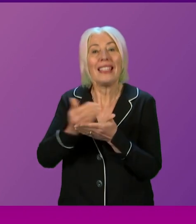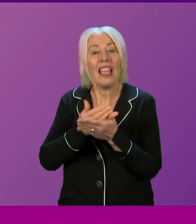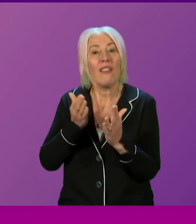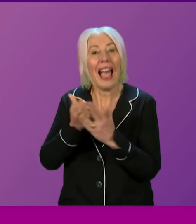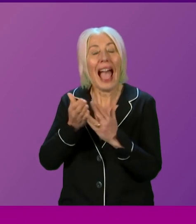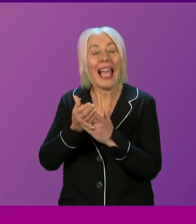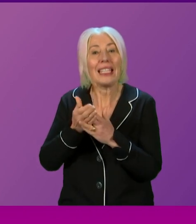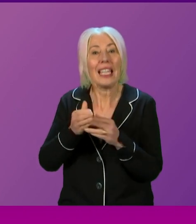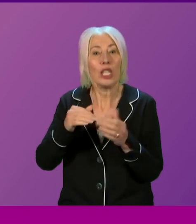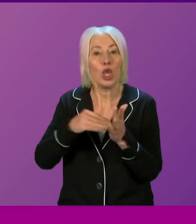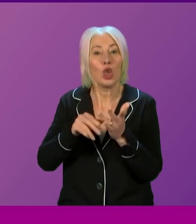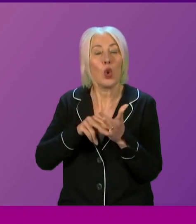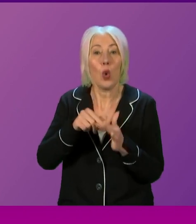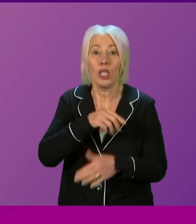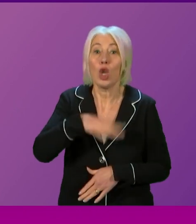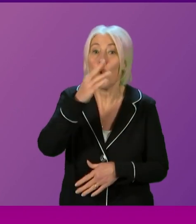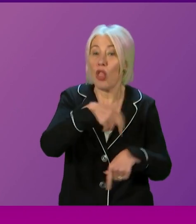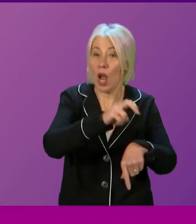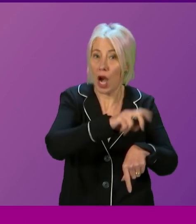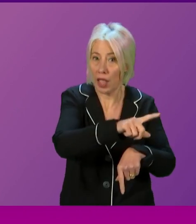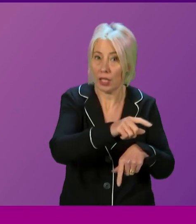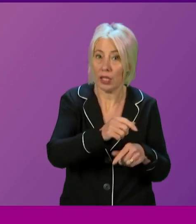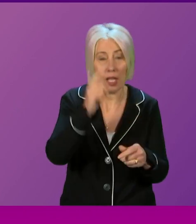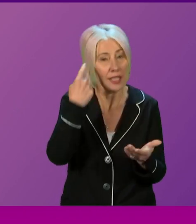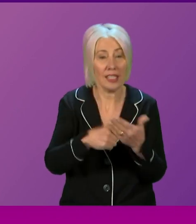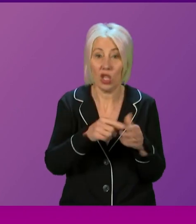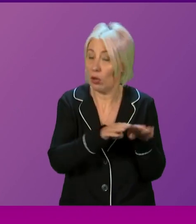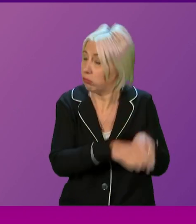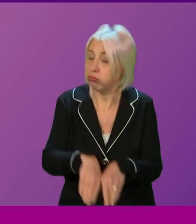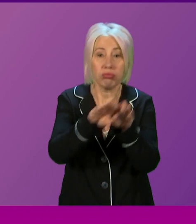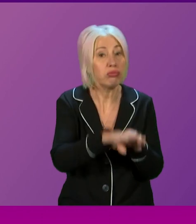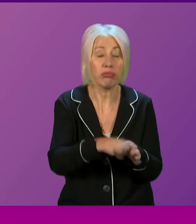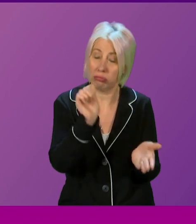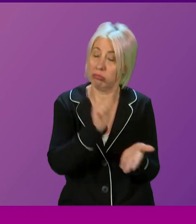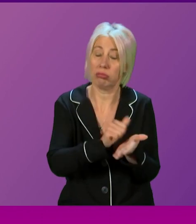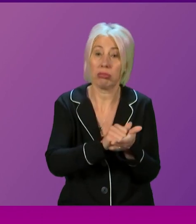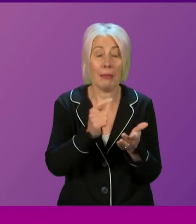Bill in Northern Ireland. The judgment was unanimous and unequivocal, and I believe that it gives a clear way forward